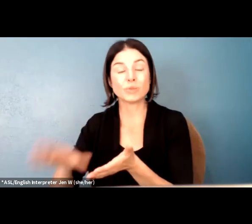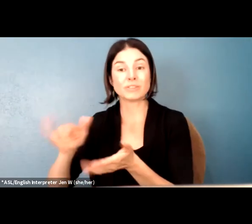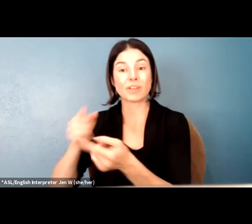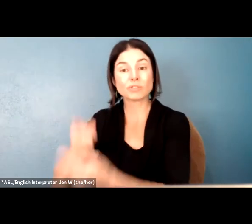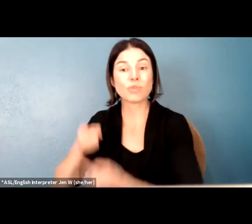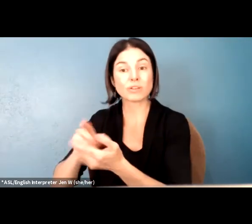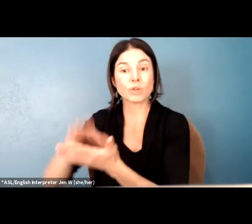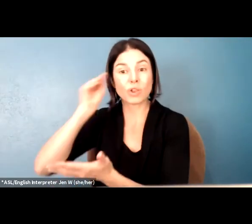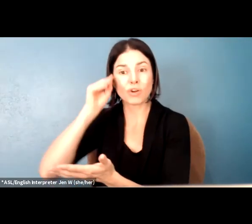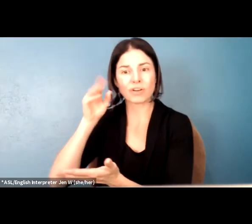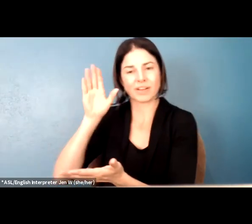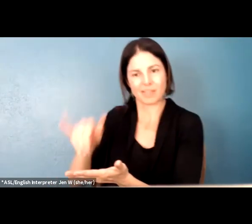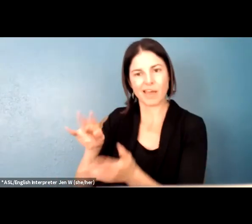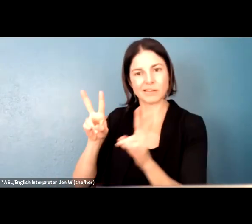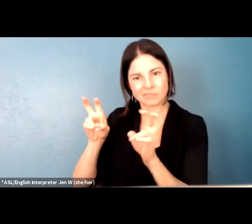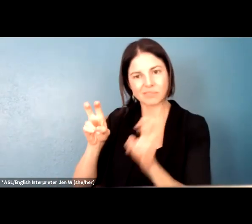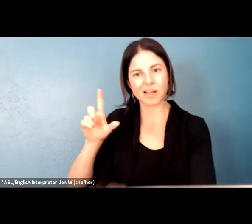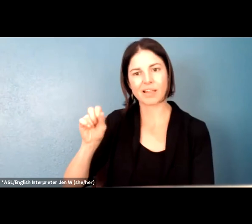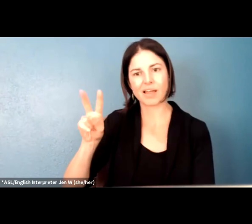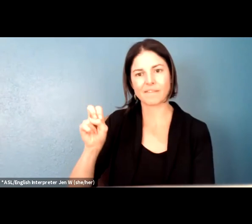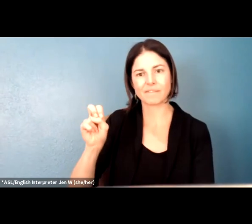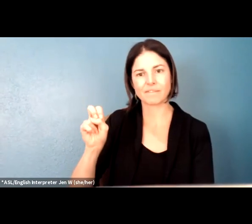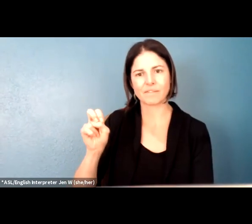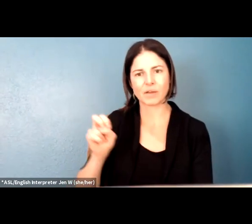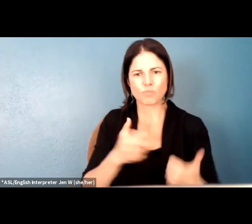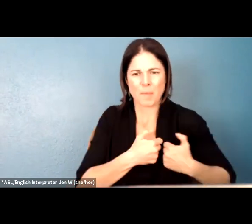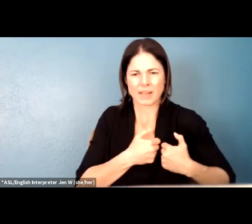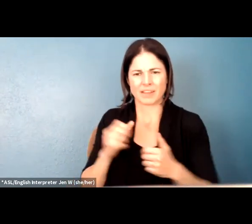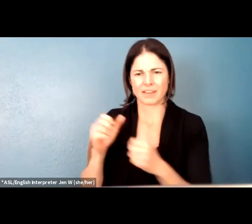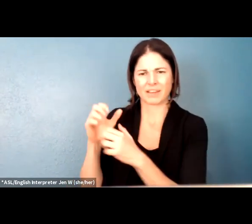a form of love, not romantic love, but the love of learning